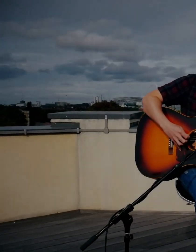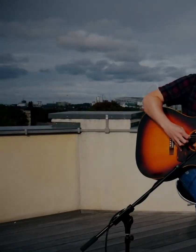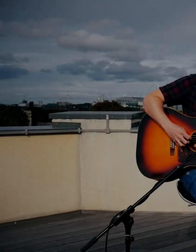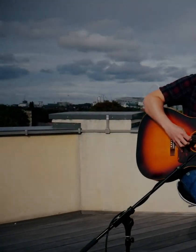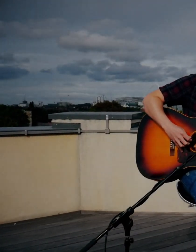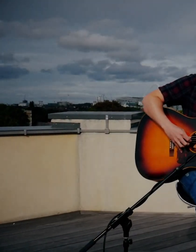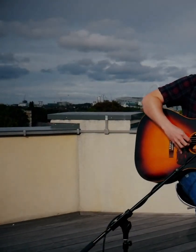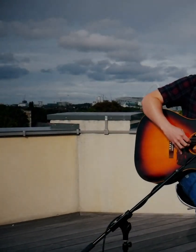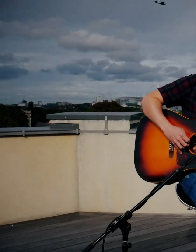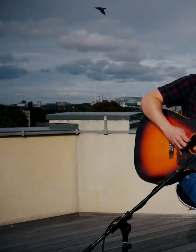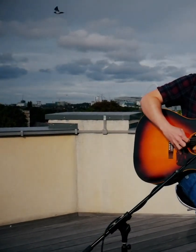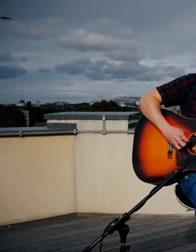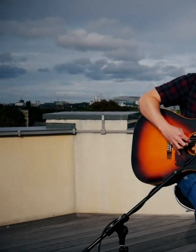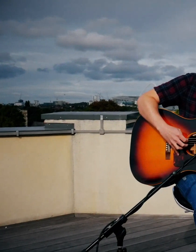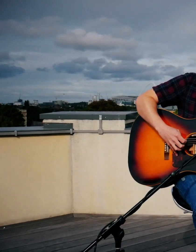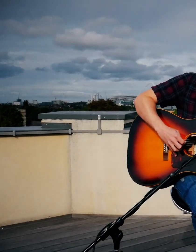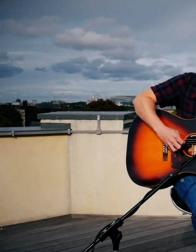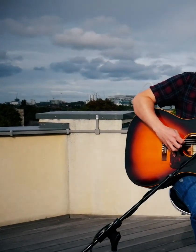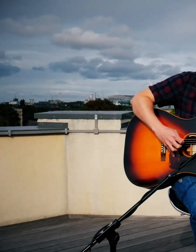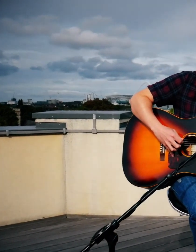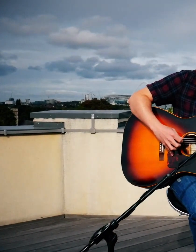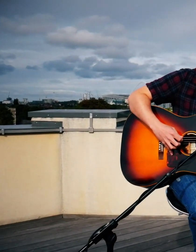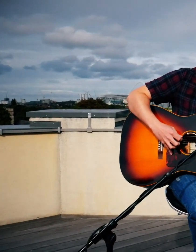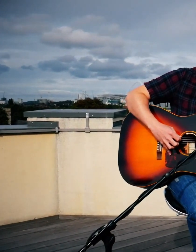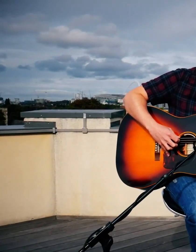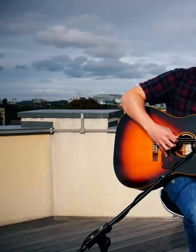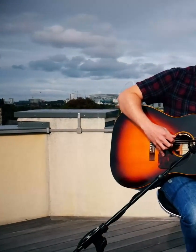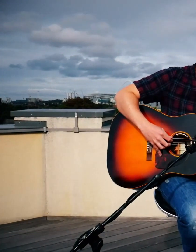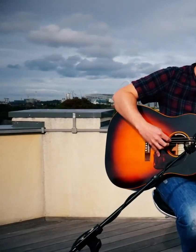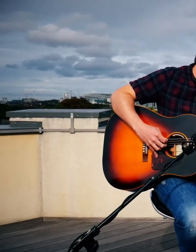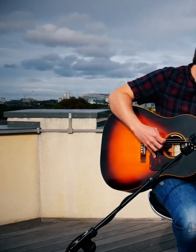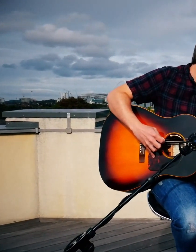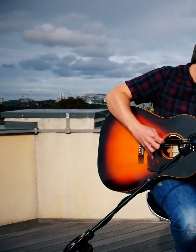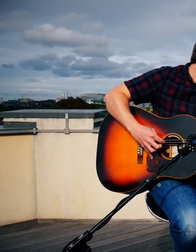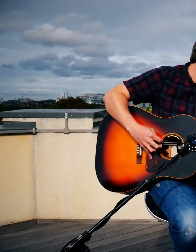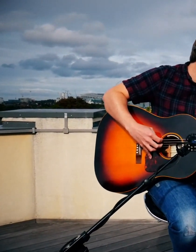Some things you can't undo Some things you can't unbreak No amount of glue Can fix the mess we make Some things you can't unsay Some things you can't unhear